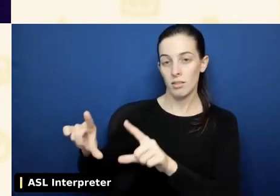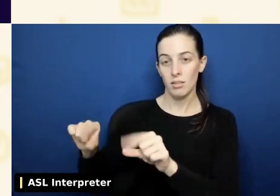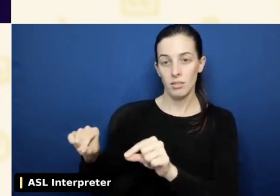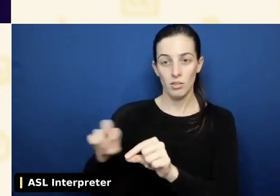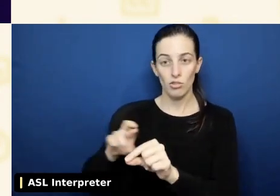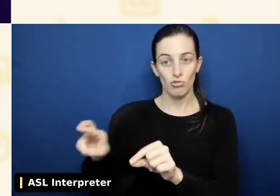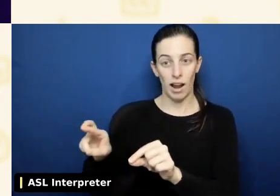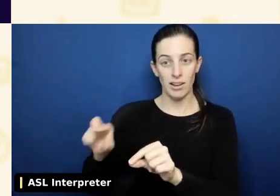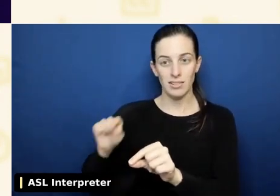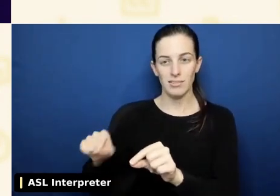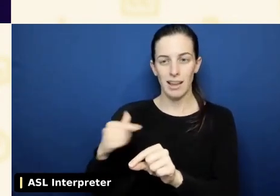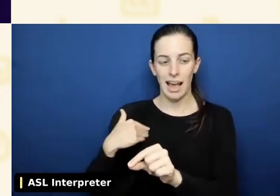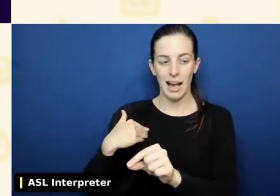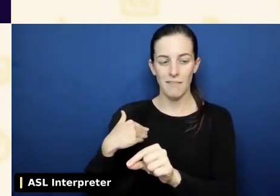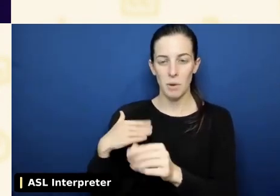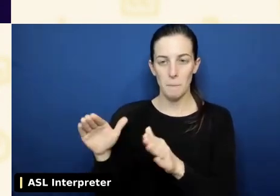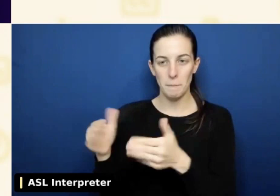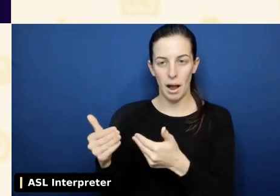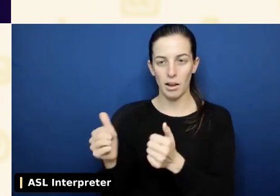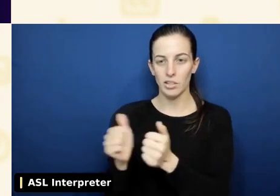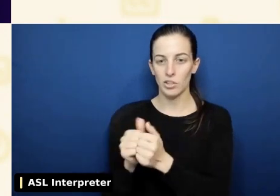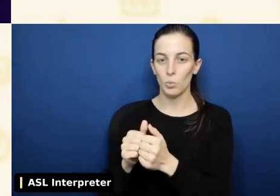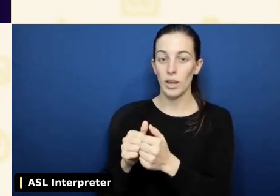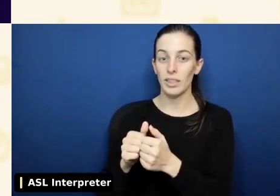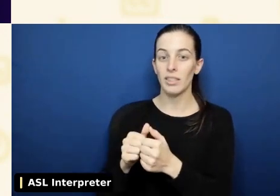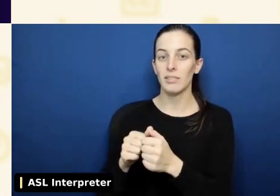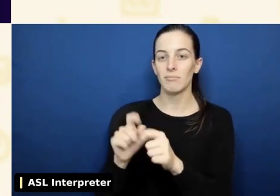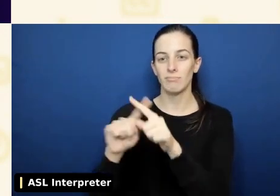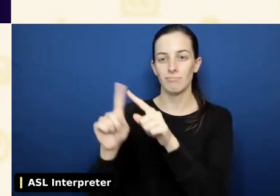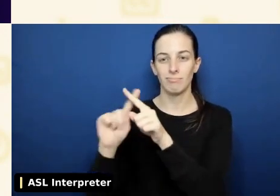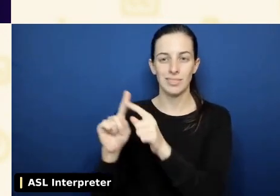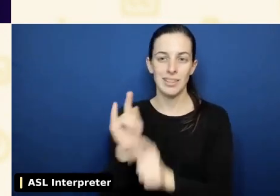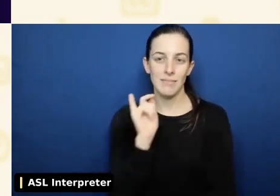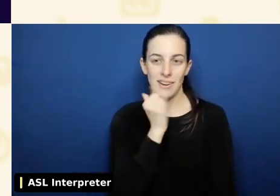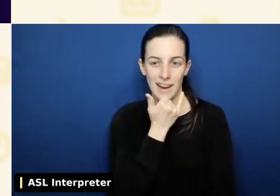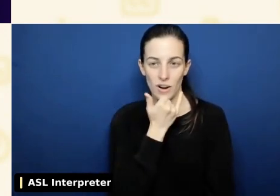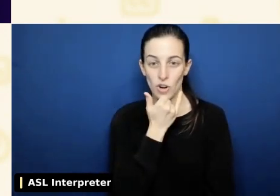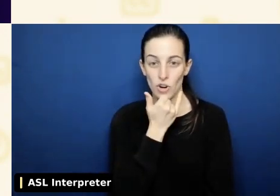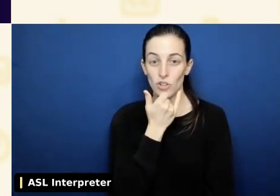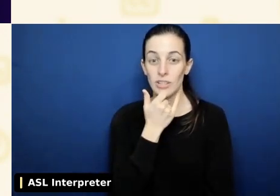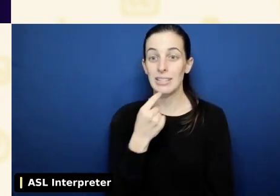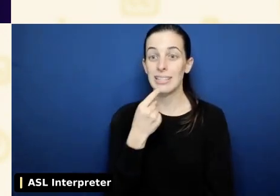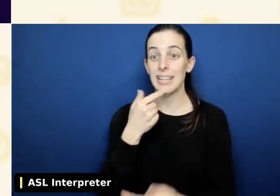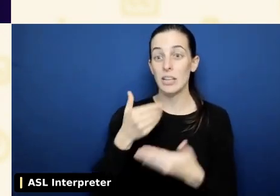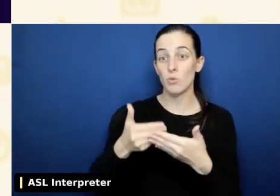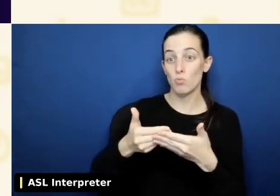there's buttons for previous and next. And you can click through and it will move through each issue.